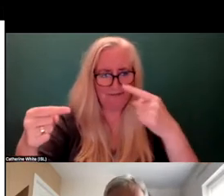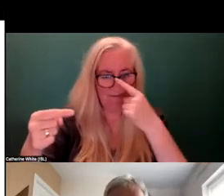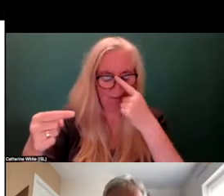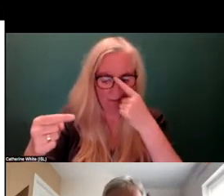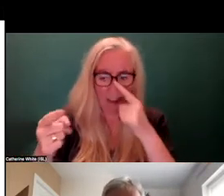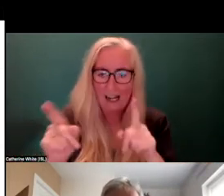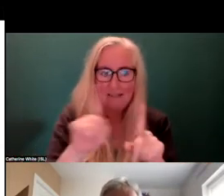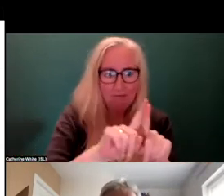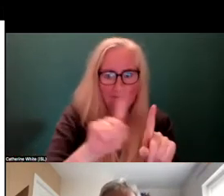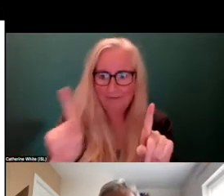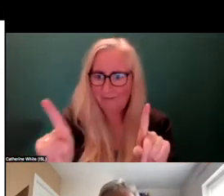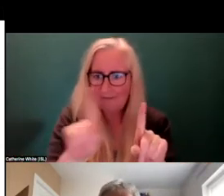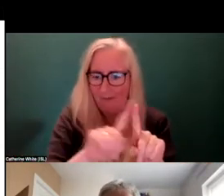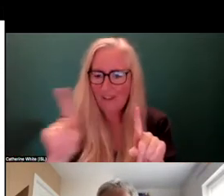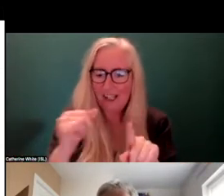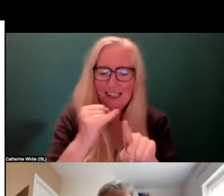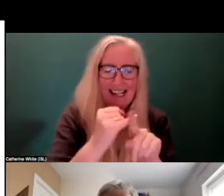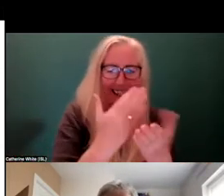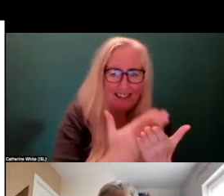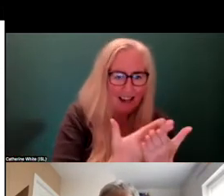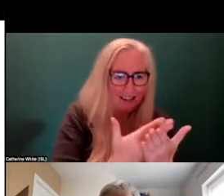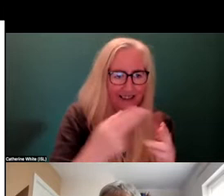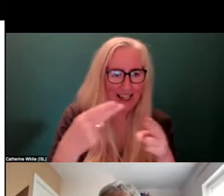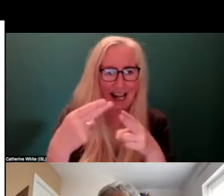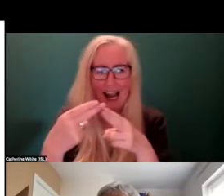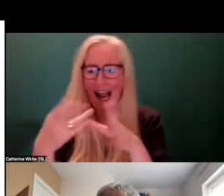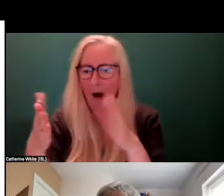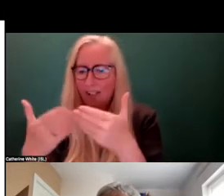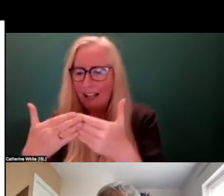about going places and coming back, about insideness and outsideness,